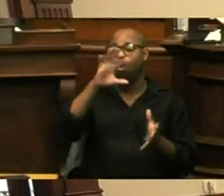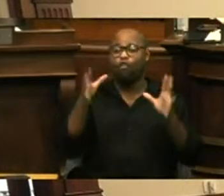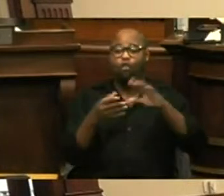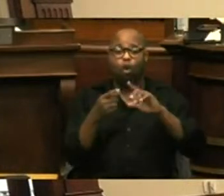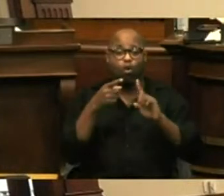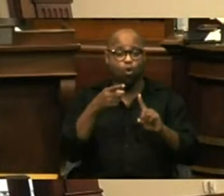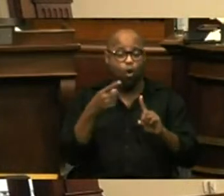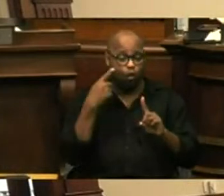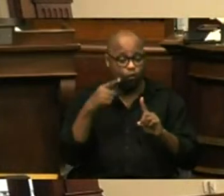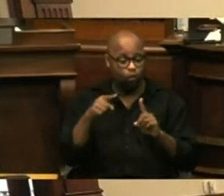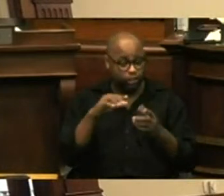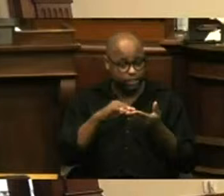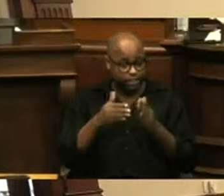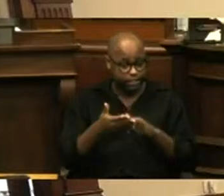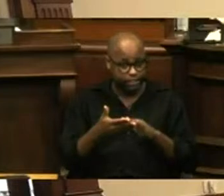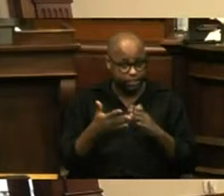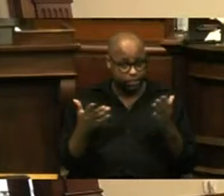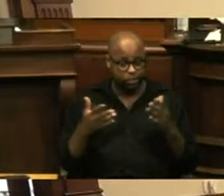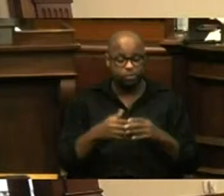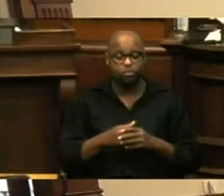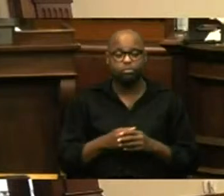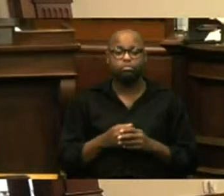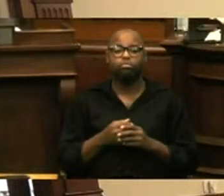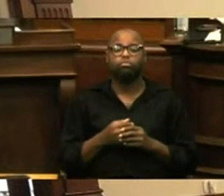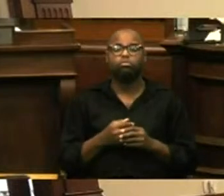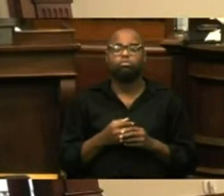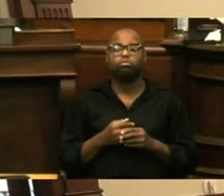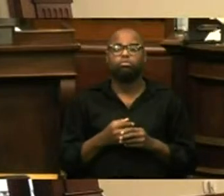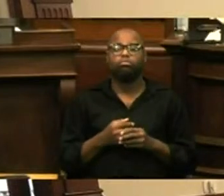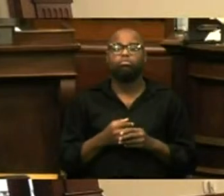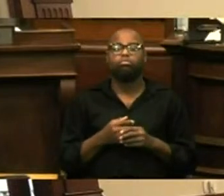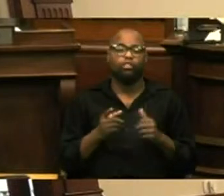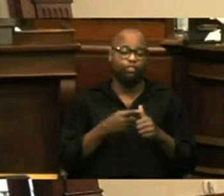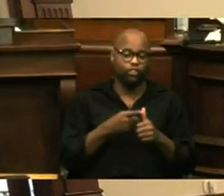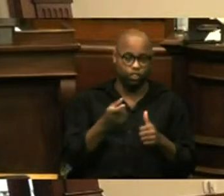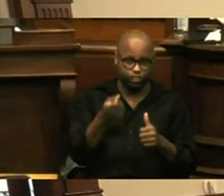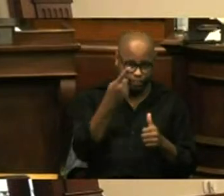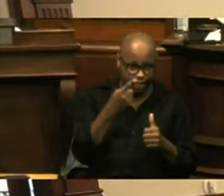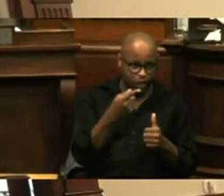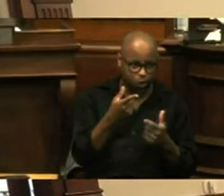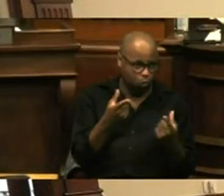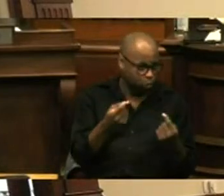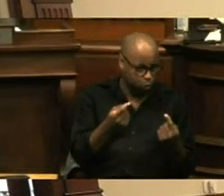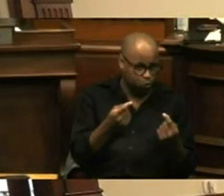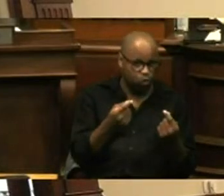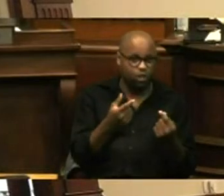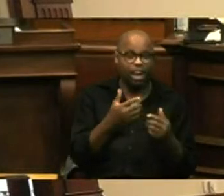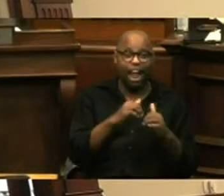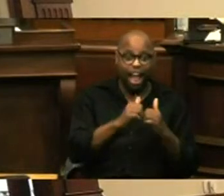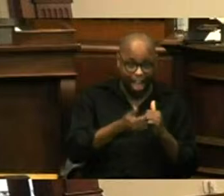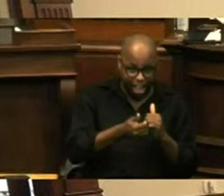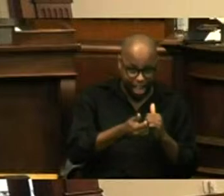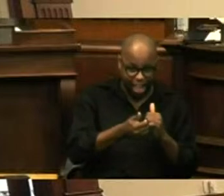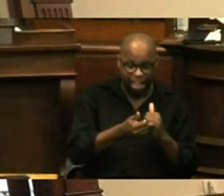the overall goal for the evaluations on the city's end?